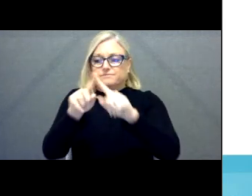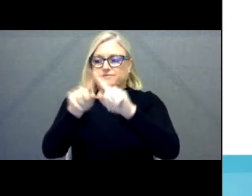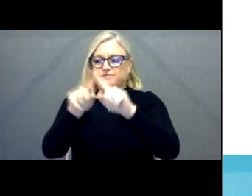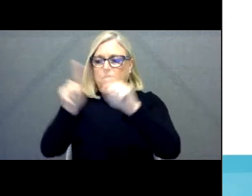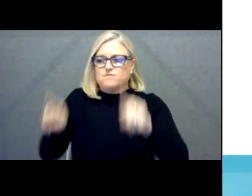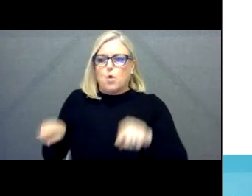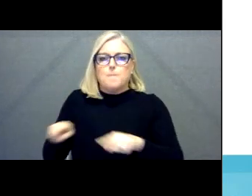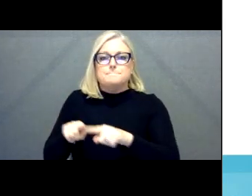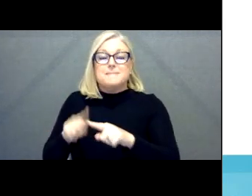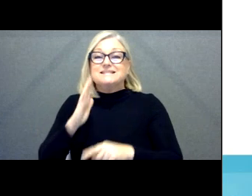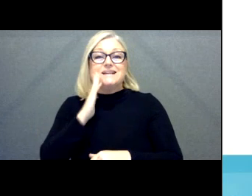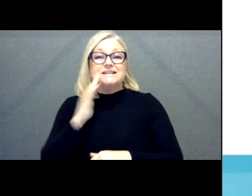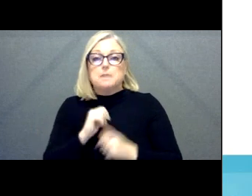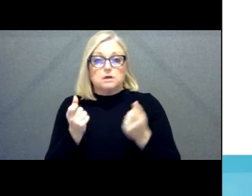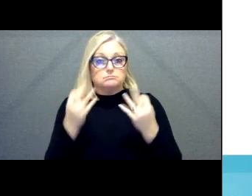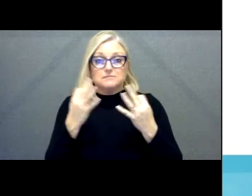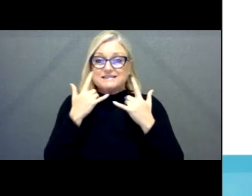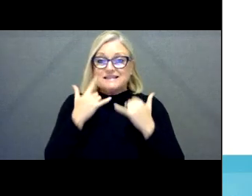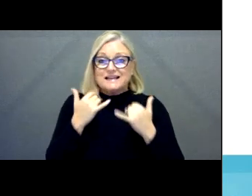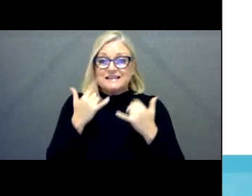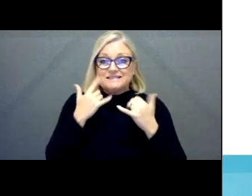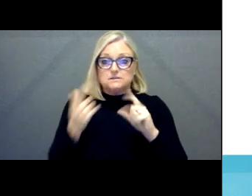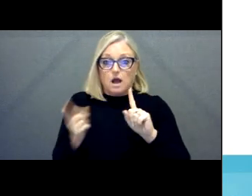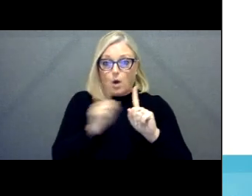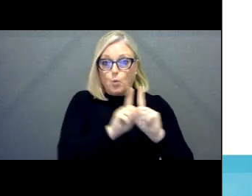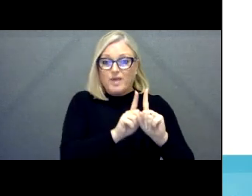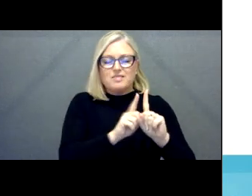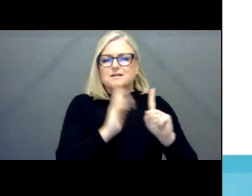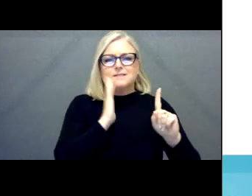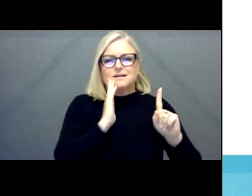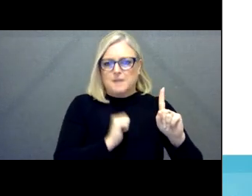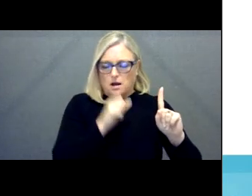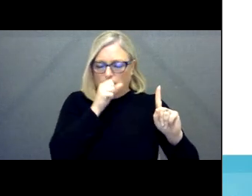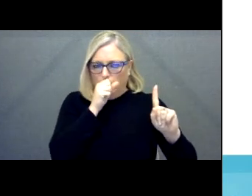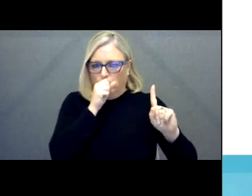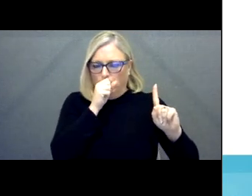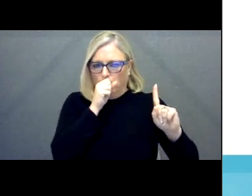duty lawyer helping them so the referrals can be made as you can see on that screen there by